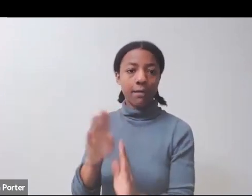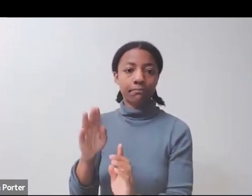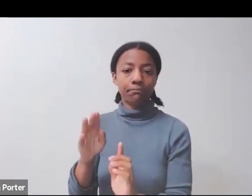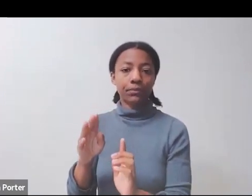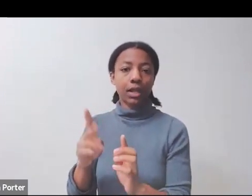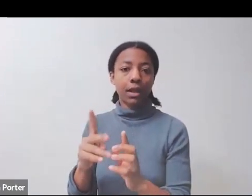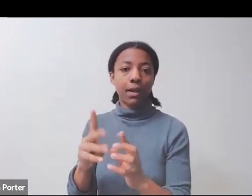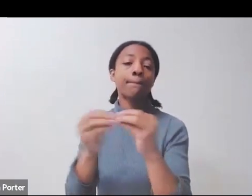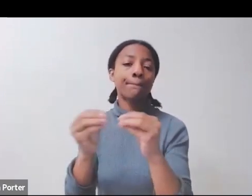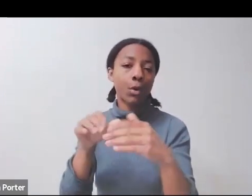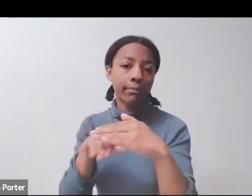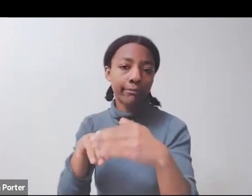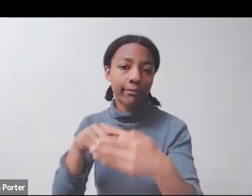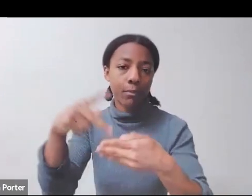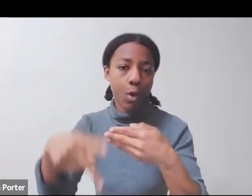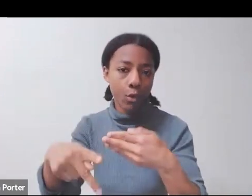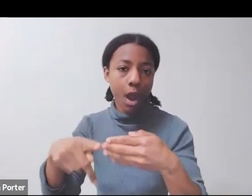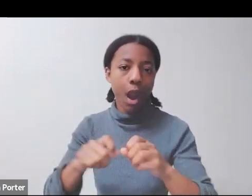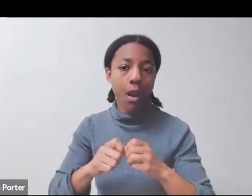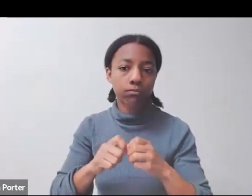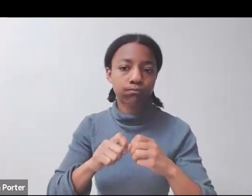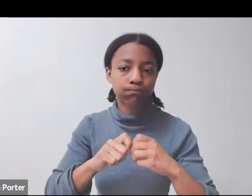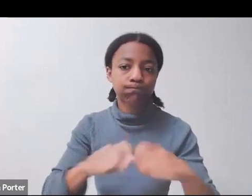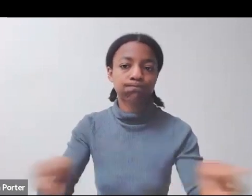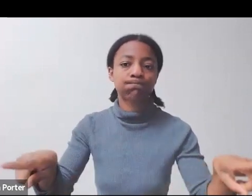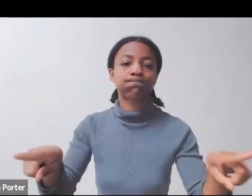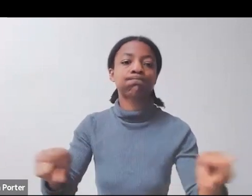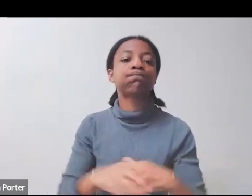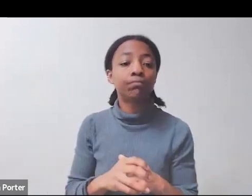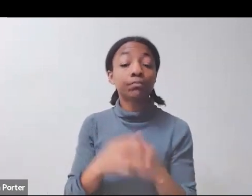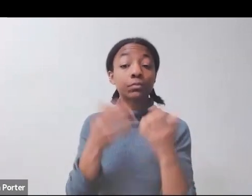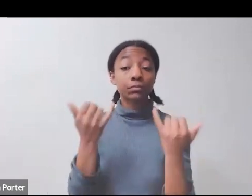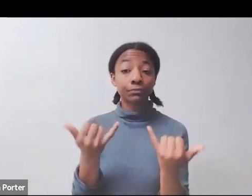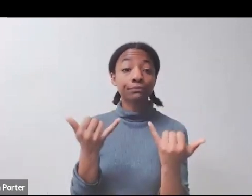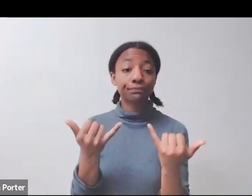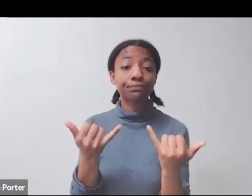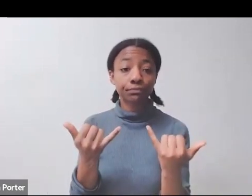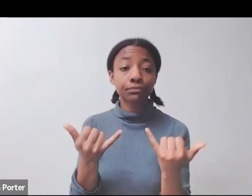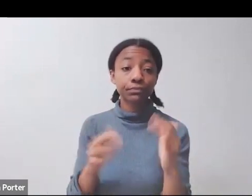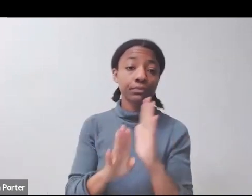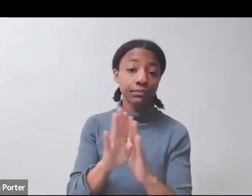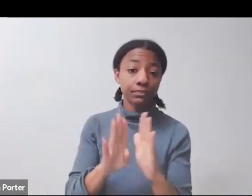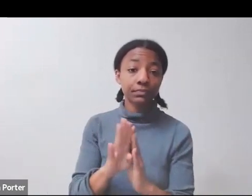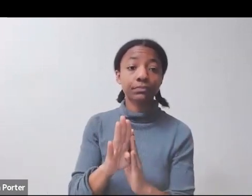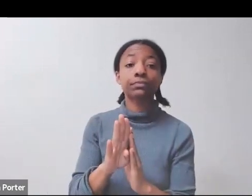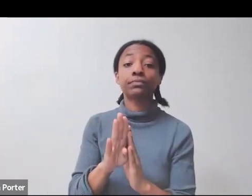instead of the things that they had embedded in their curriculum that were inaccessible. He now has, just in the last year, developed an accessible version